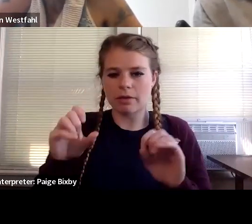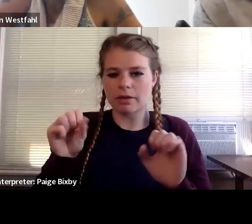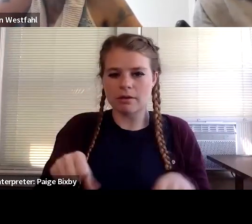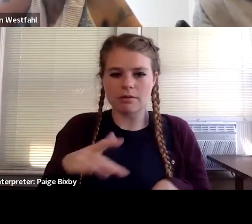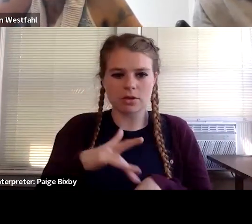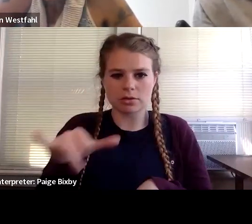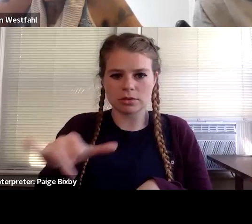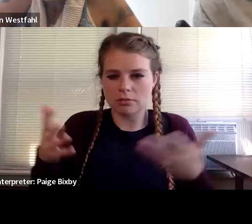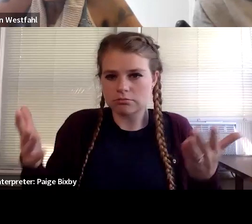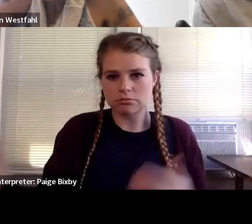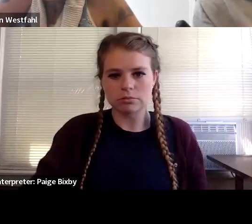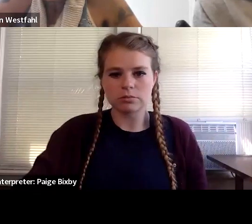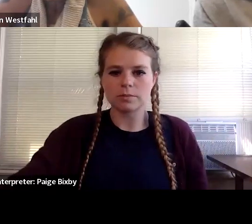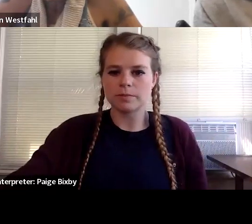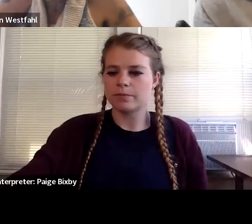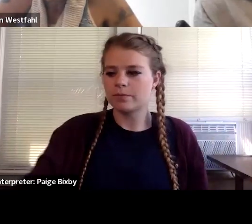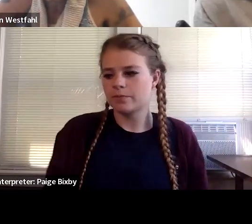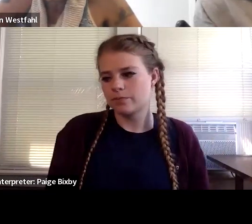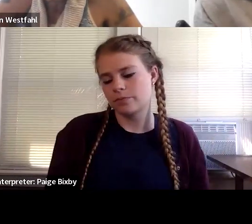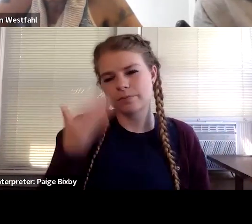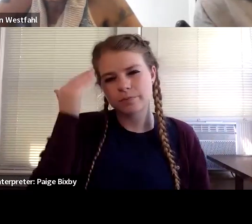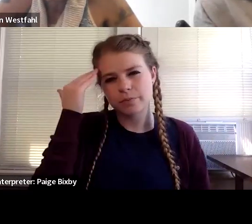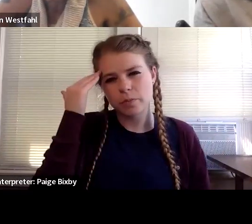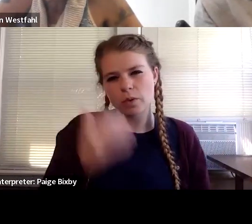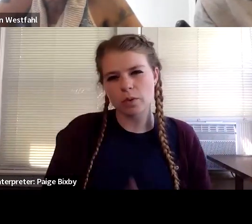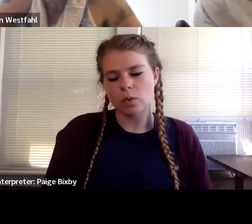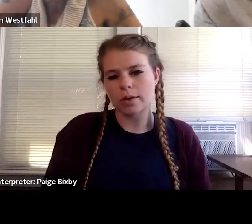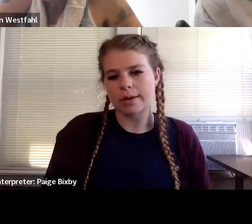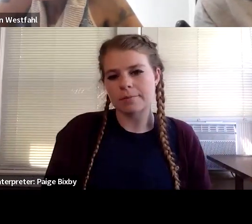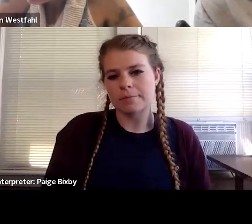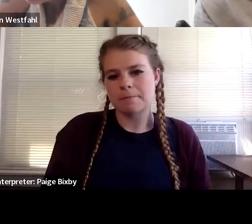And you know, I had wounds on my arm just recently,